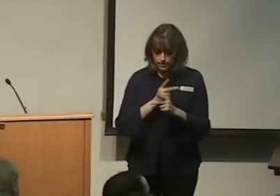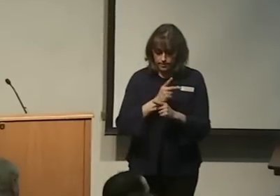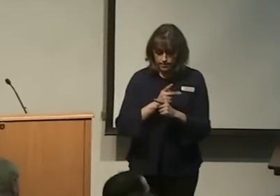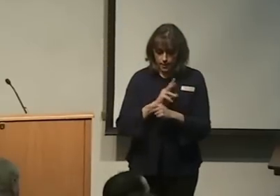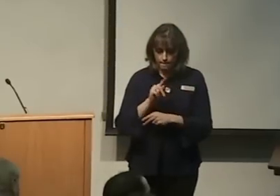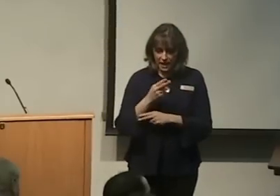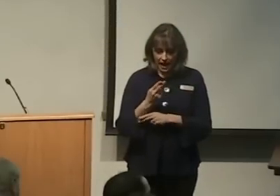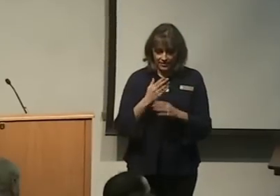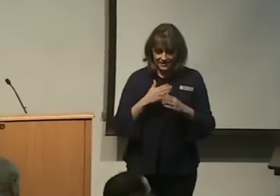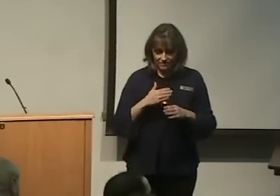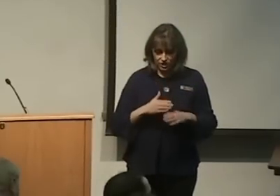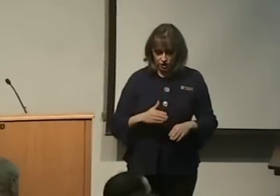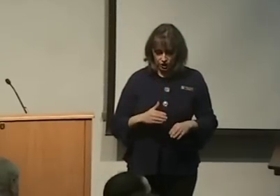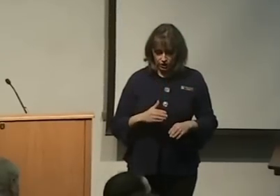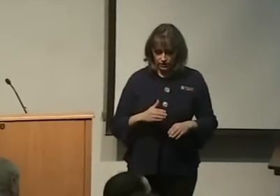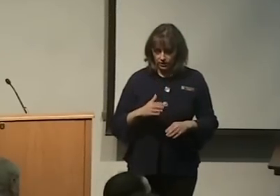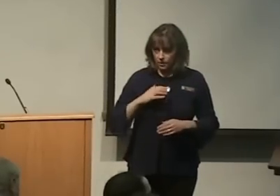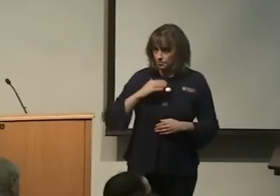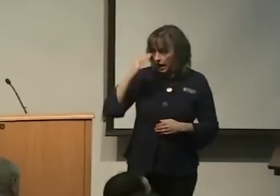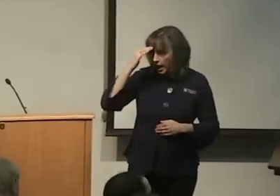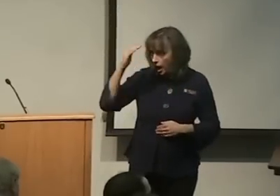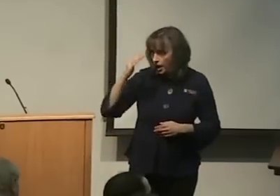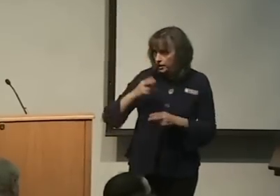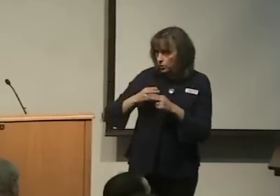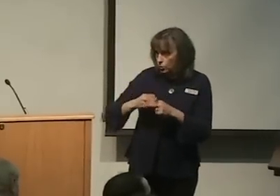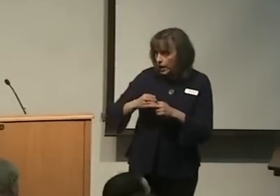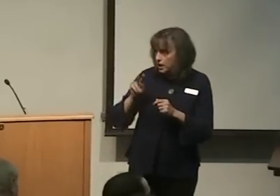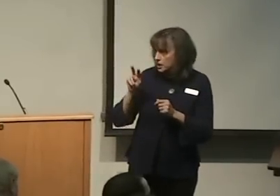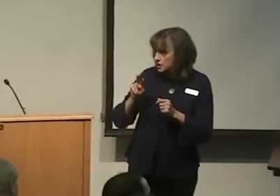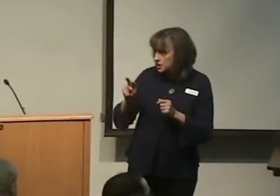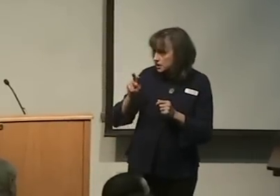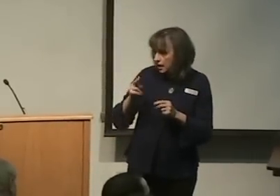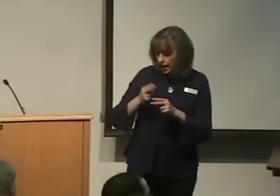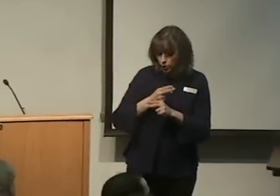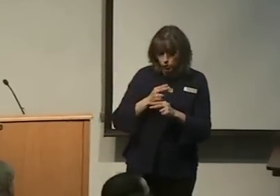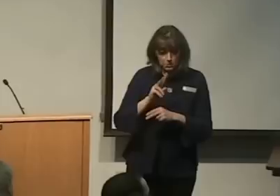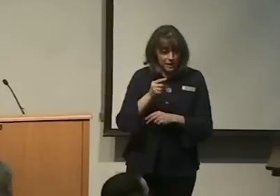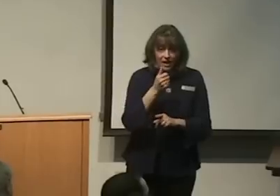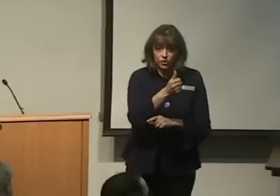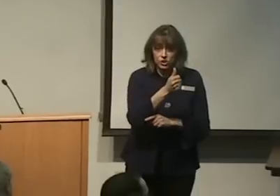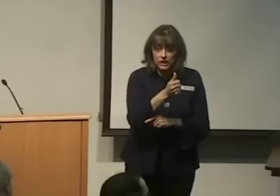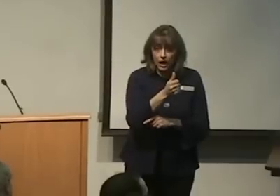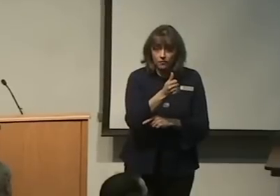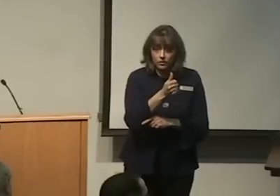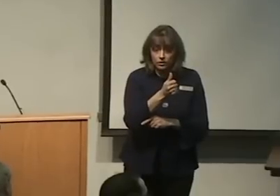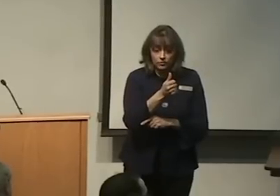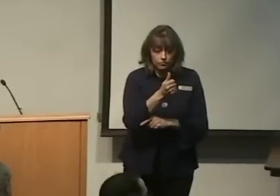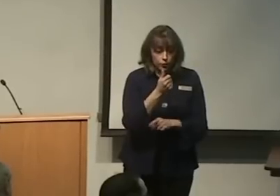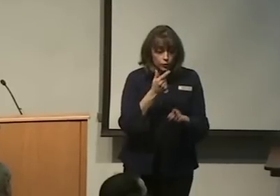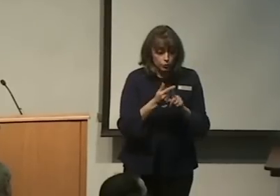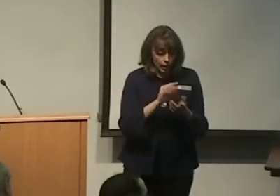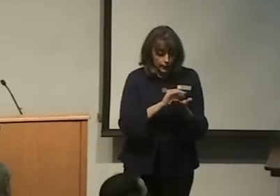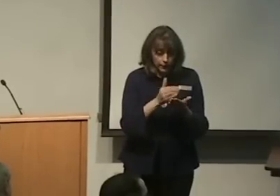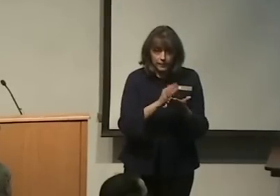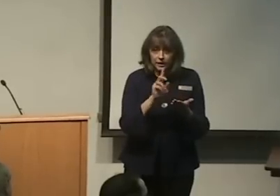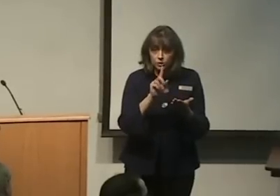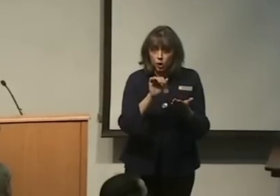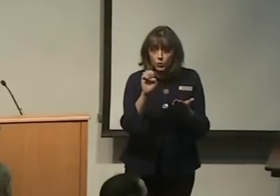She would take my height and my weight and actually have to use some math to figure out what the dosage should be. That's why we taught division literally to doctors